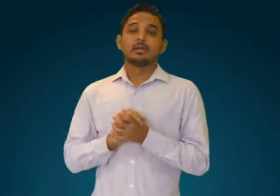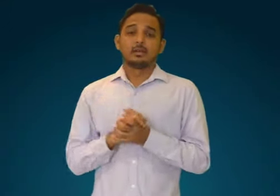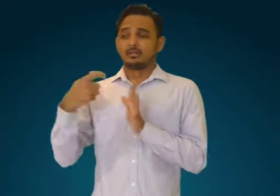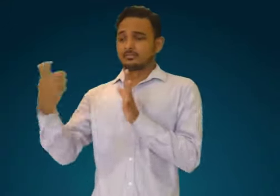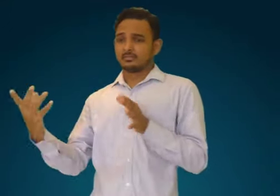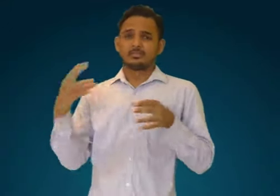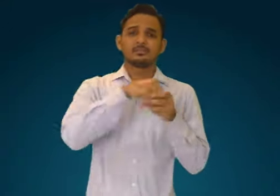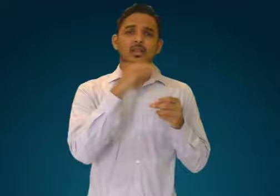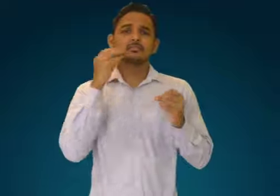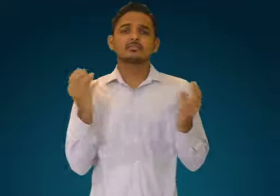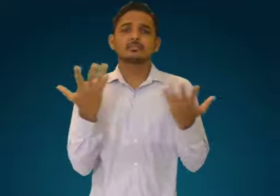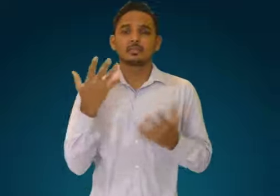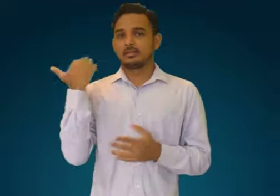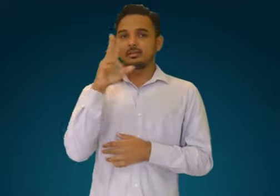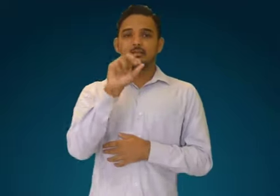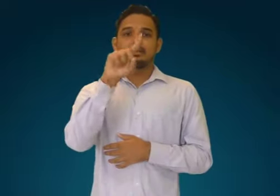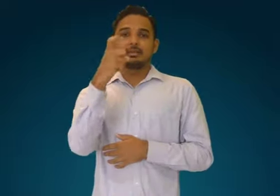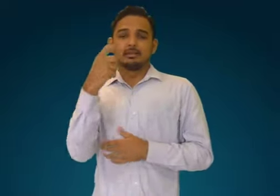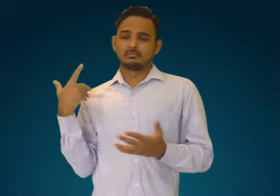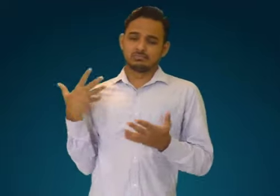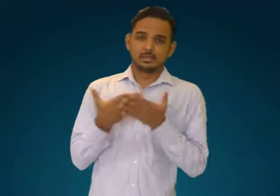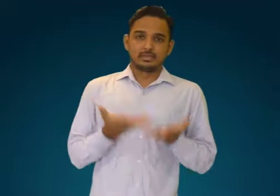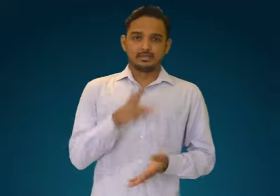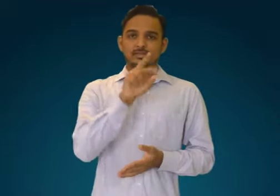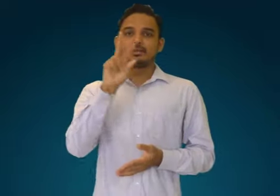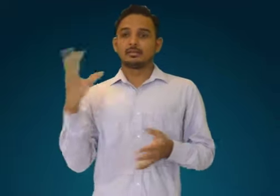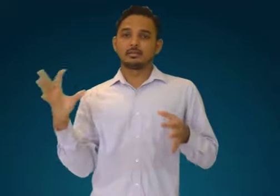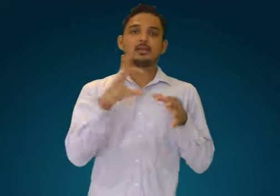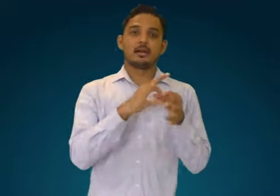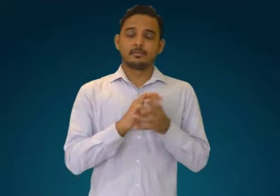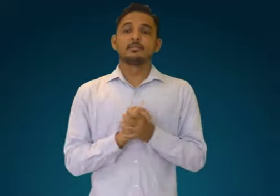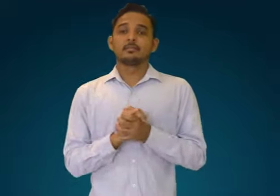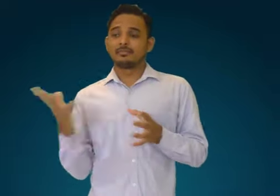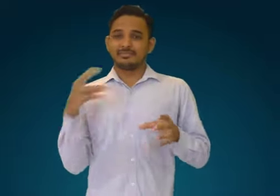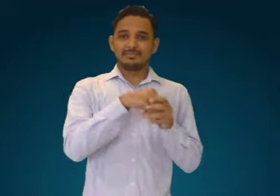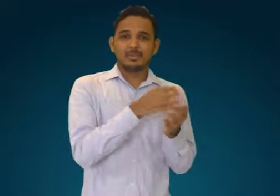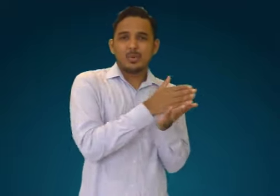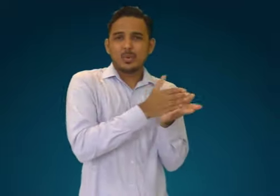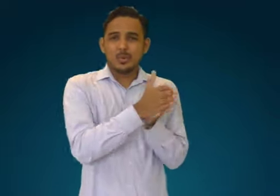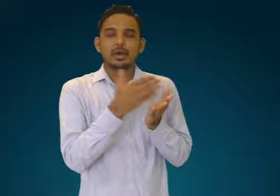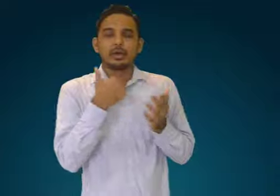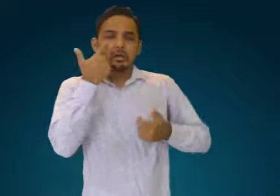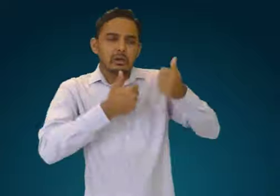the happy hands school for the deaf in odisha have been project partners